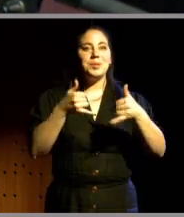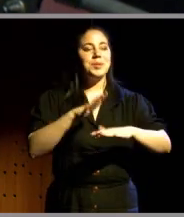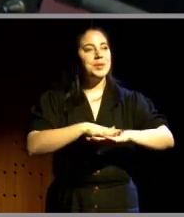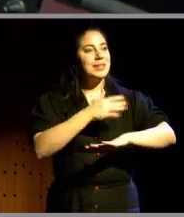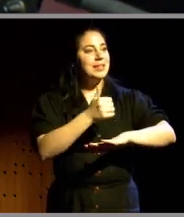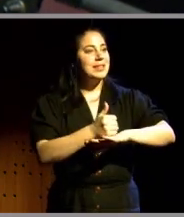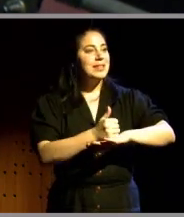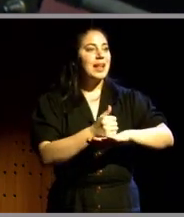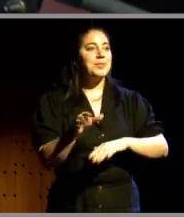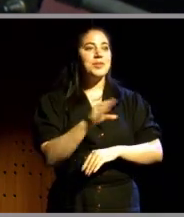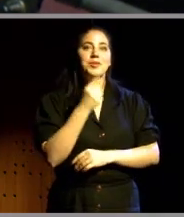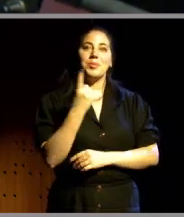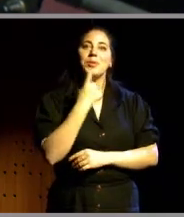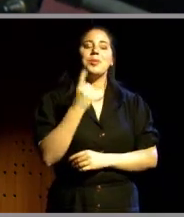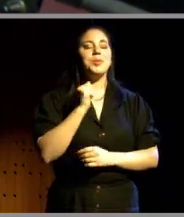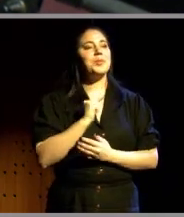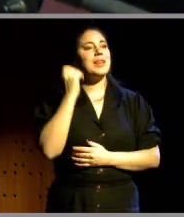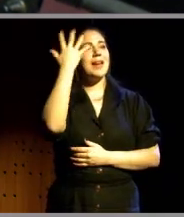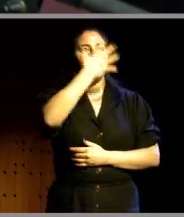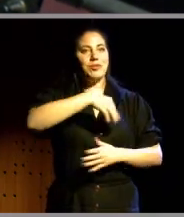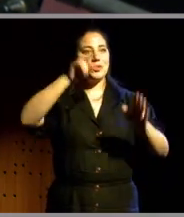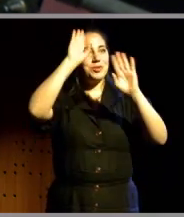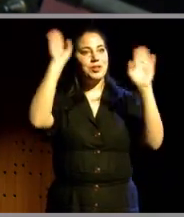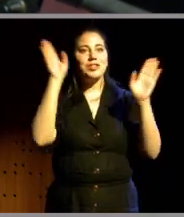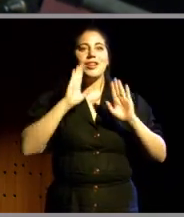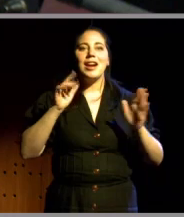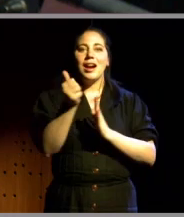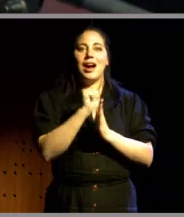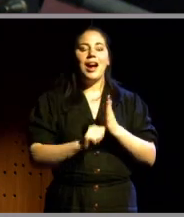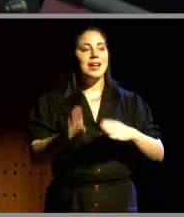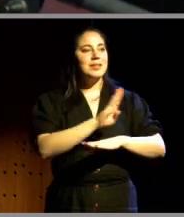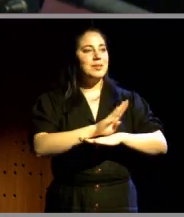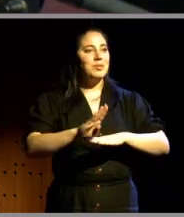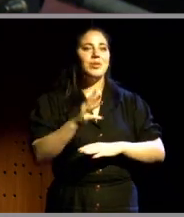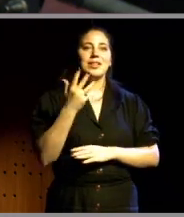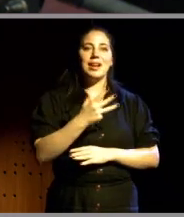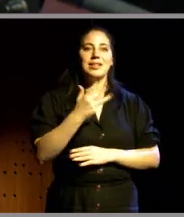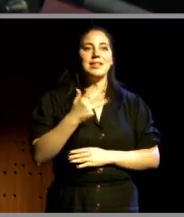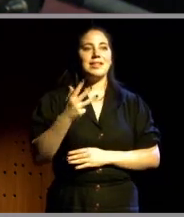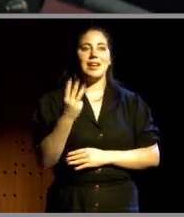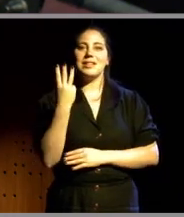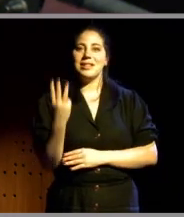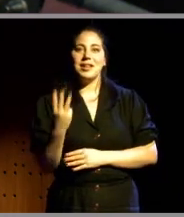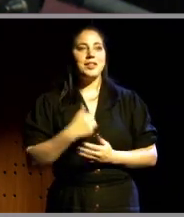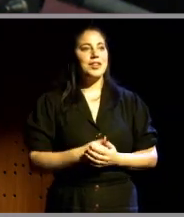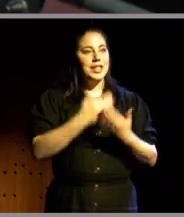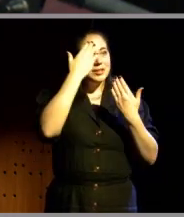the Aboriginal and Torres Strait Islander Arts Sport in 1993 to pay tribute to senior Aboriginal